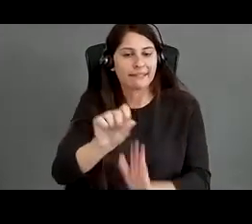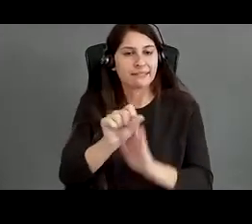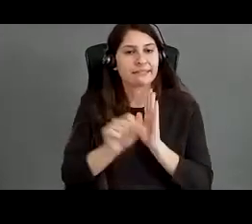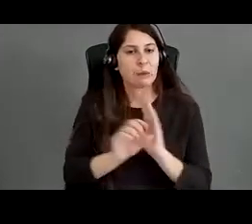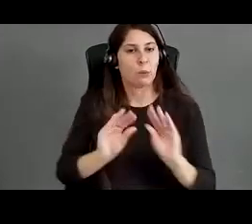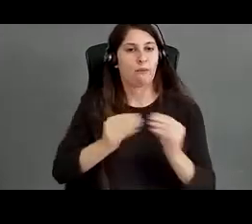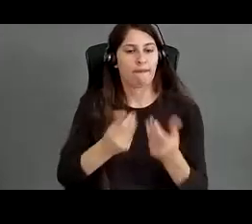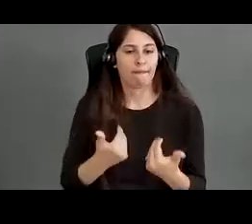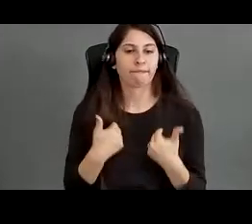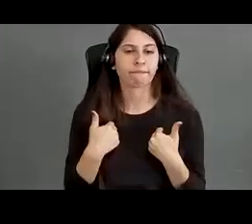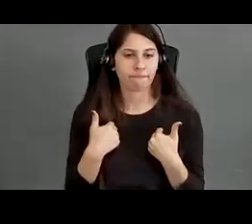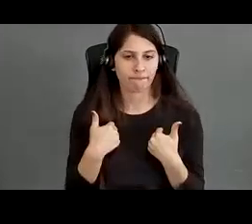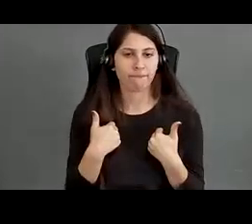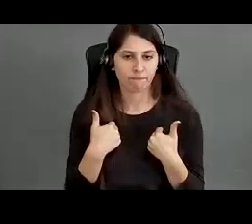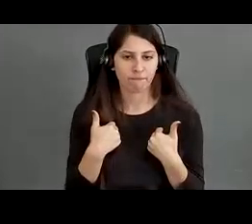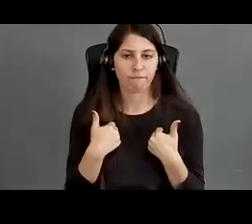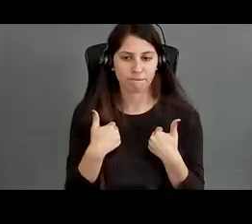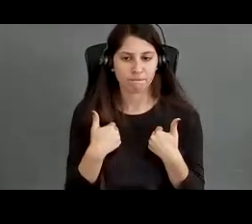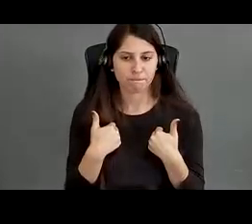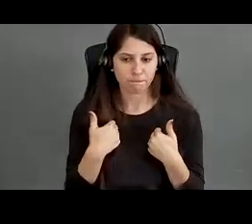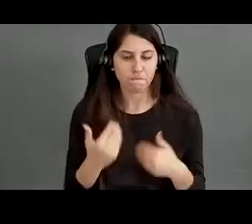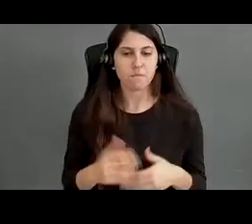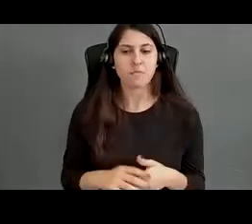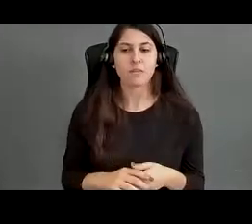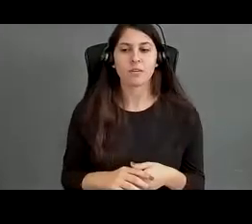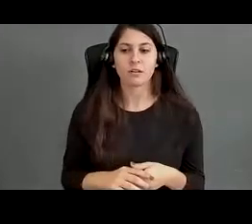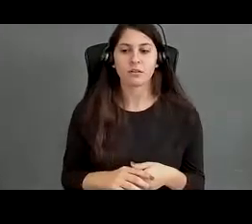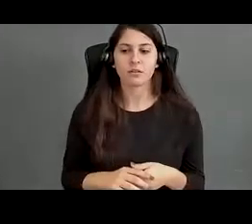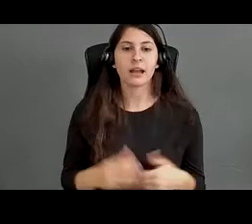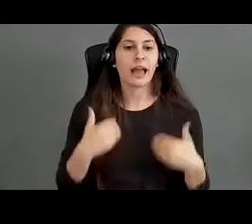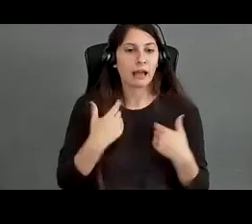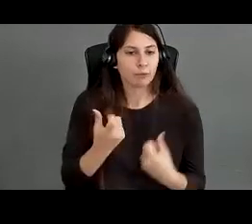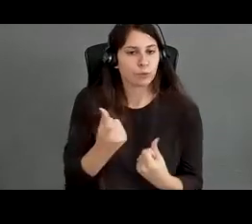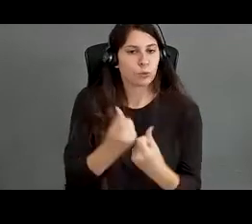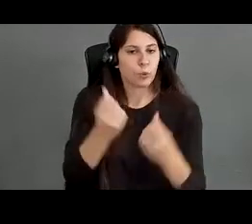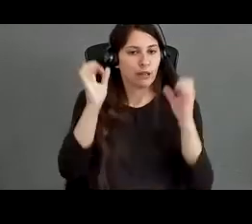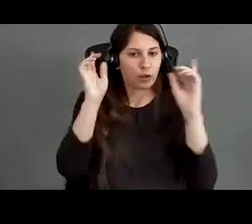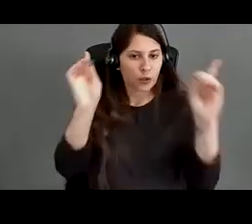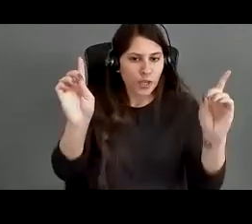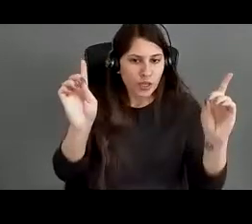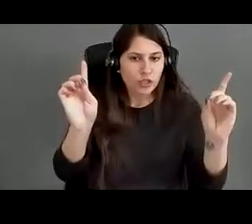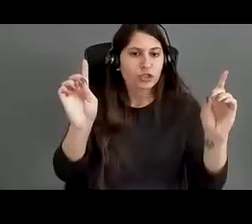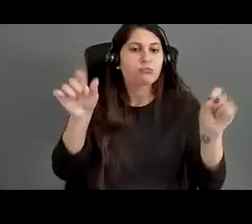The Support and Education is where you can go to find information